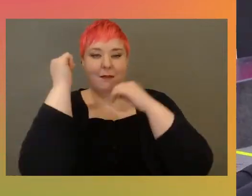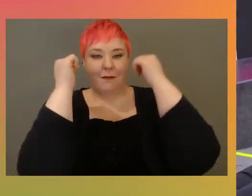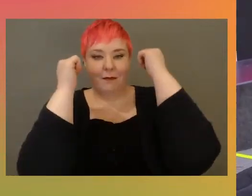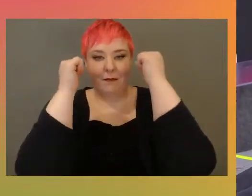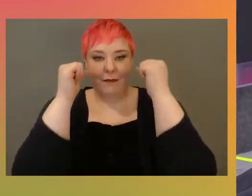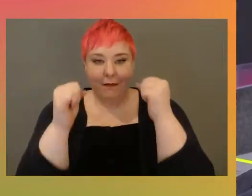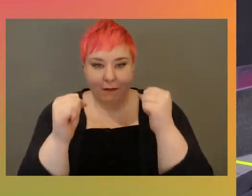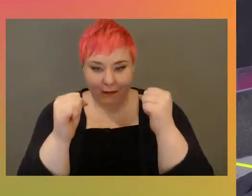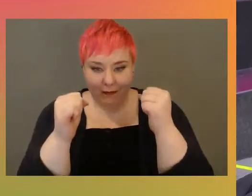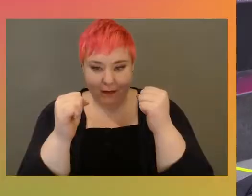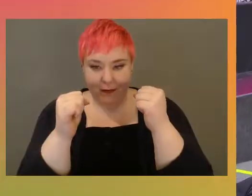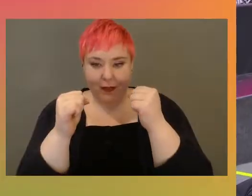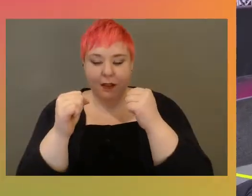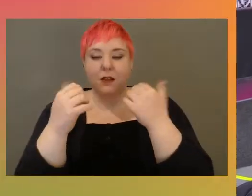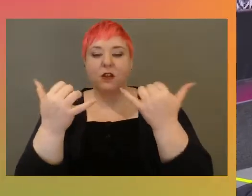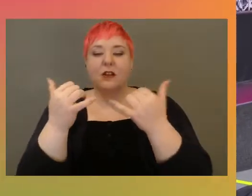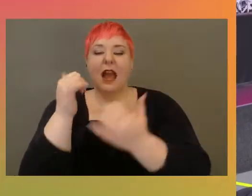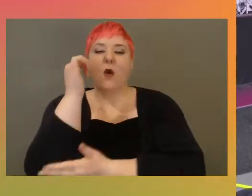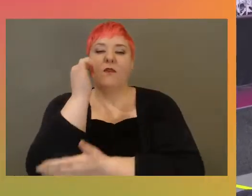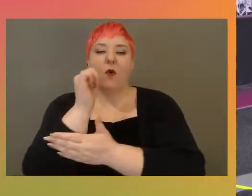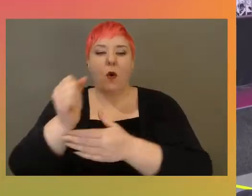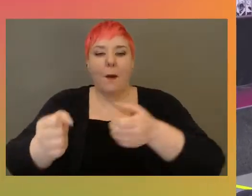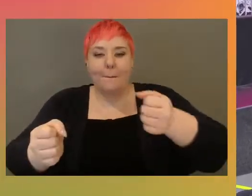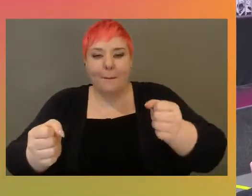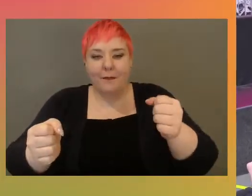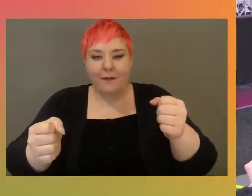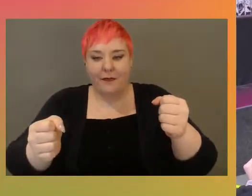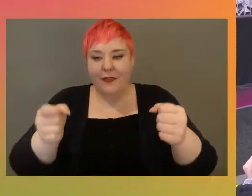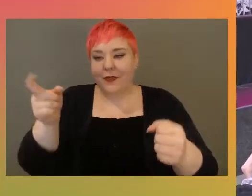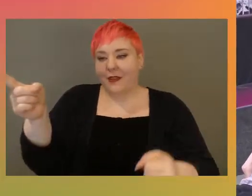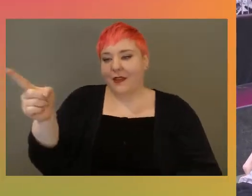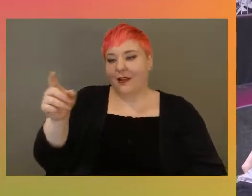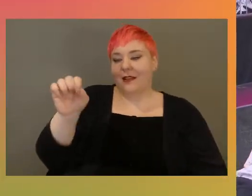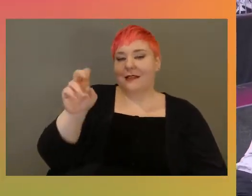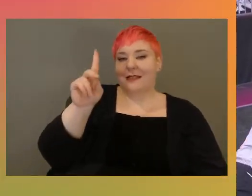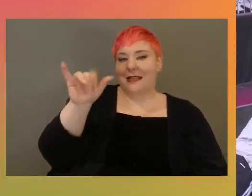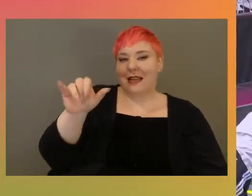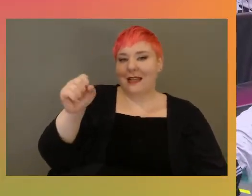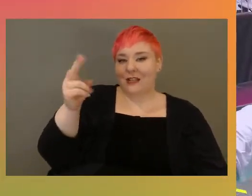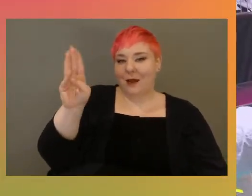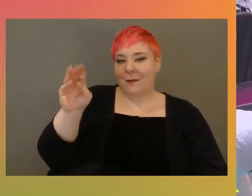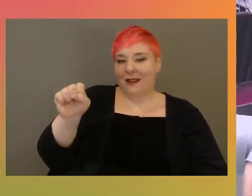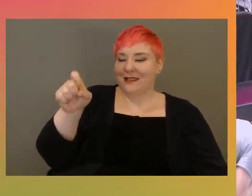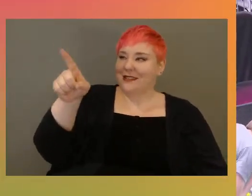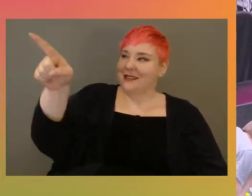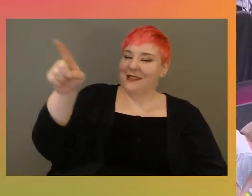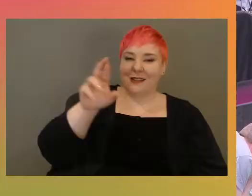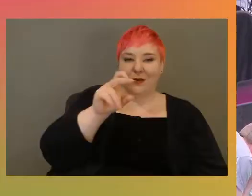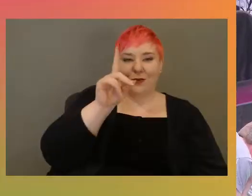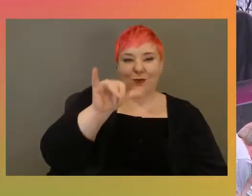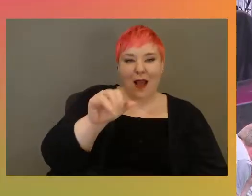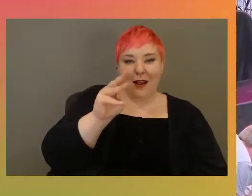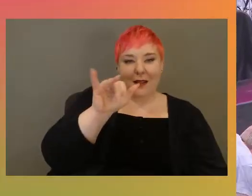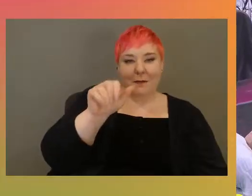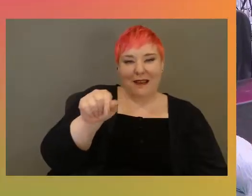INTO -- BEND YOUR ELBOWS